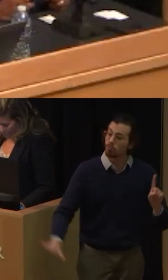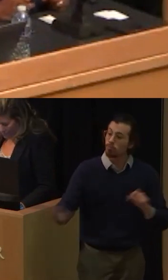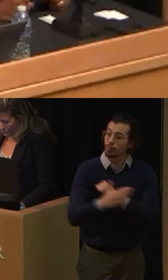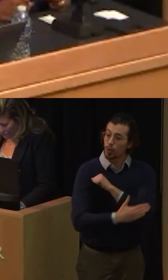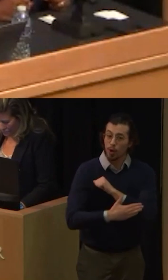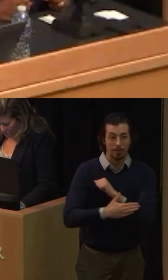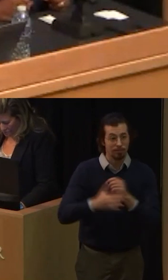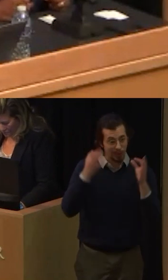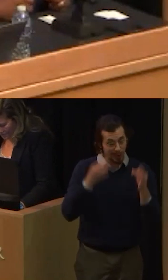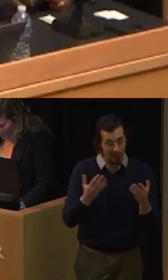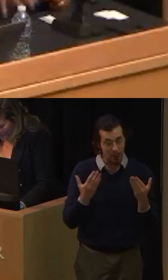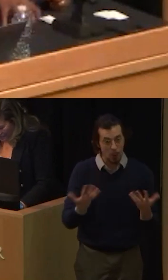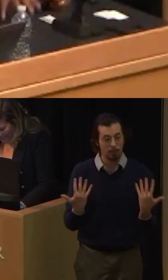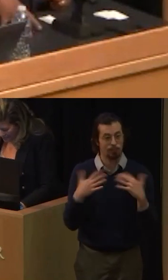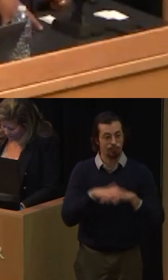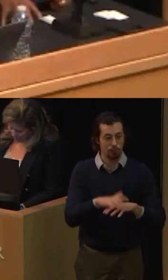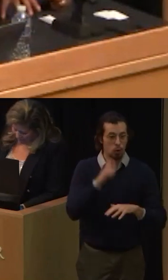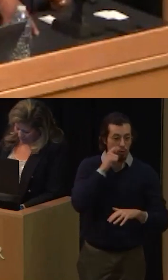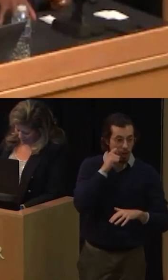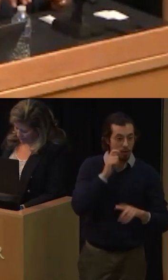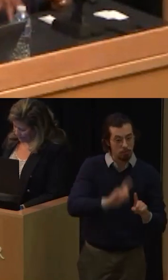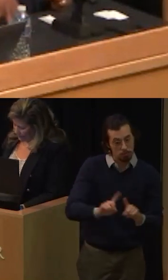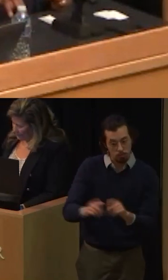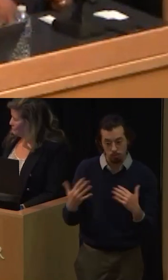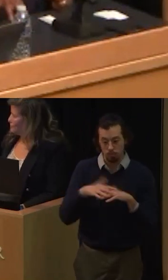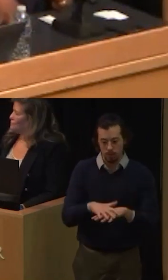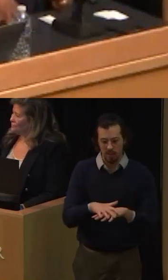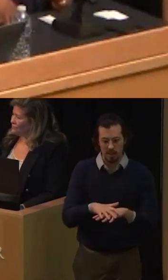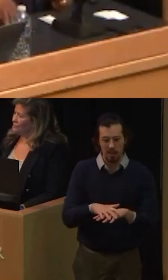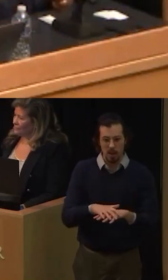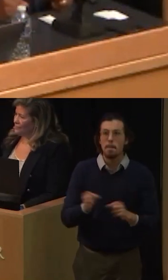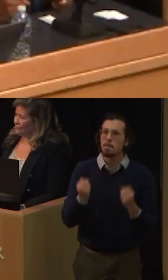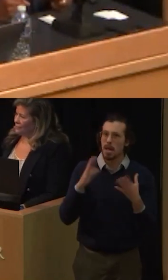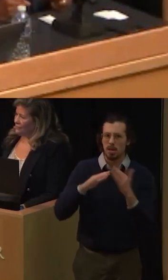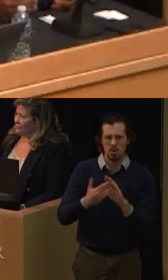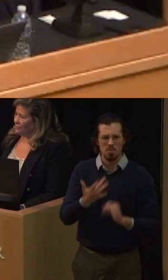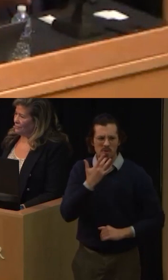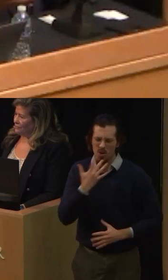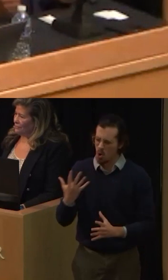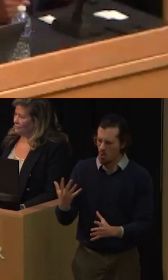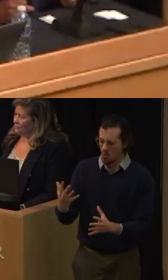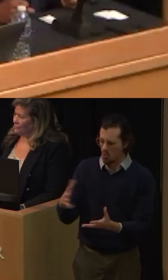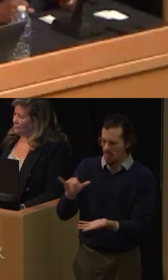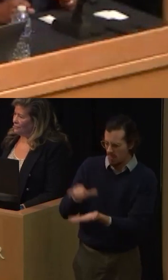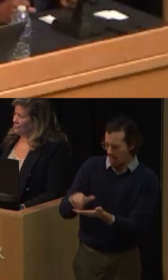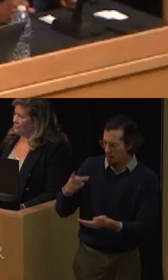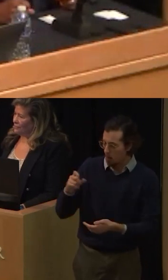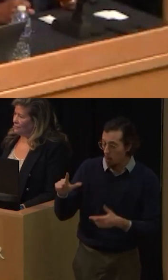decided to integrate, many communities would rather drain those pools, these huge public investments,